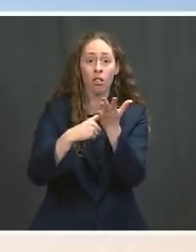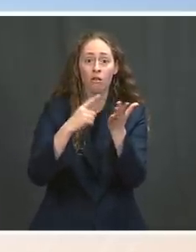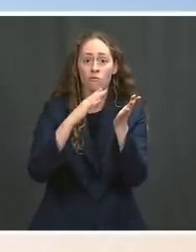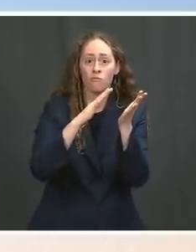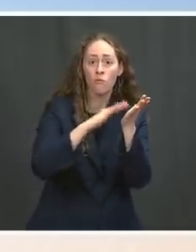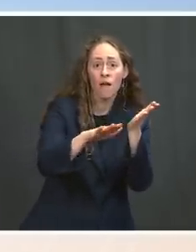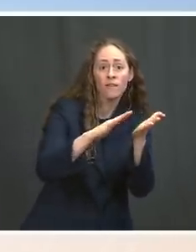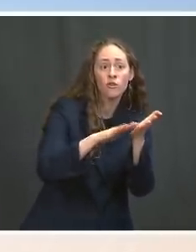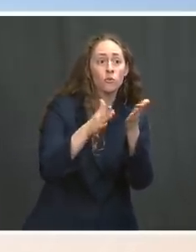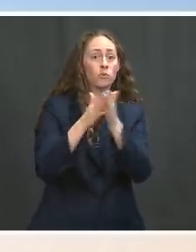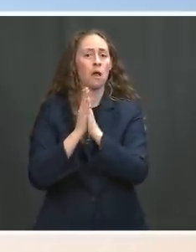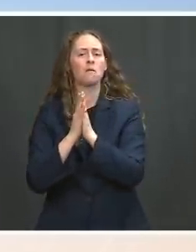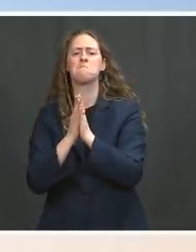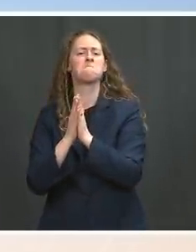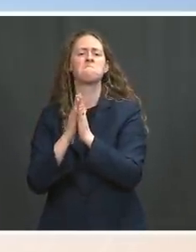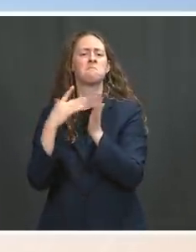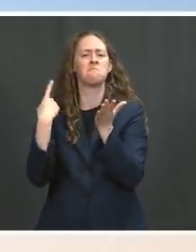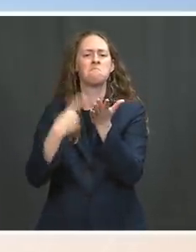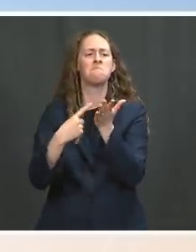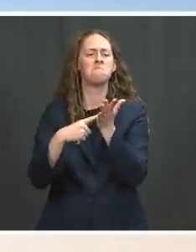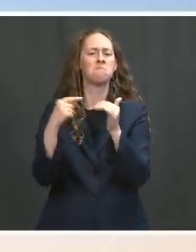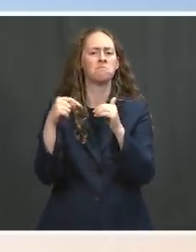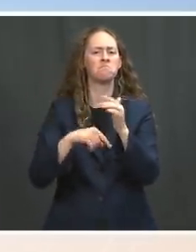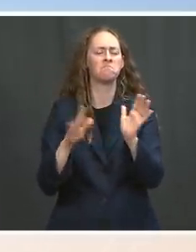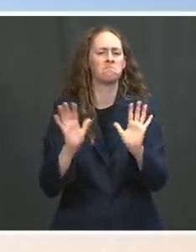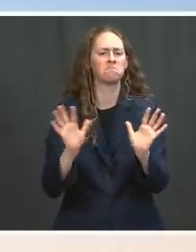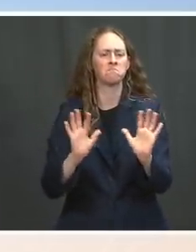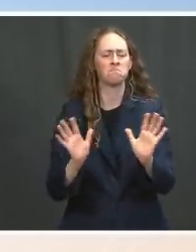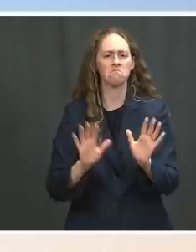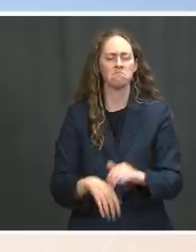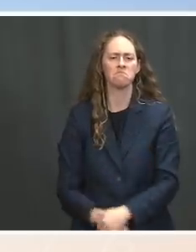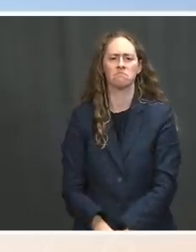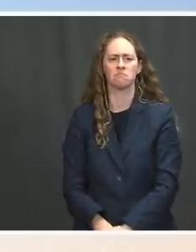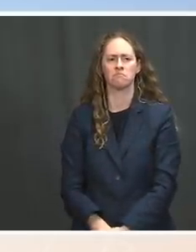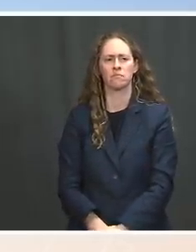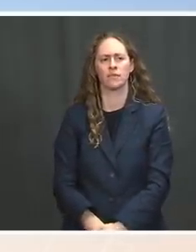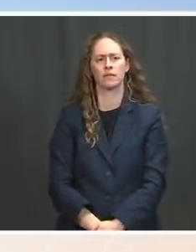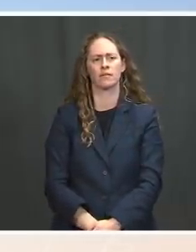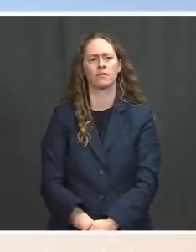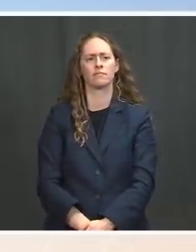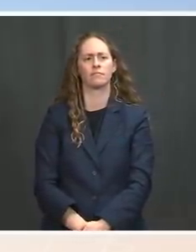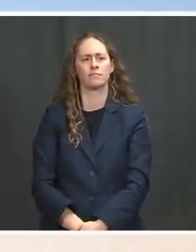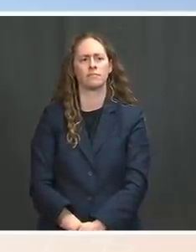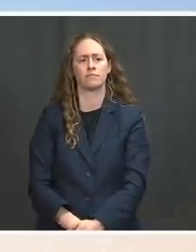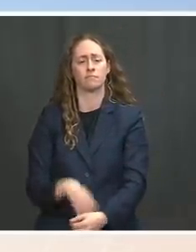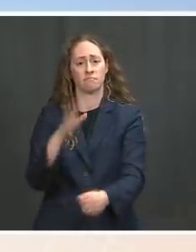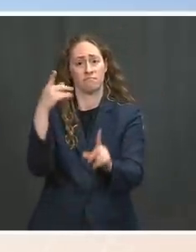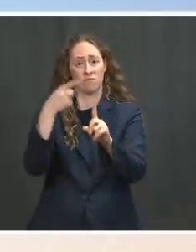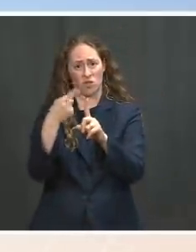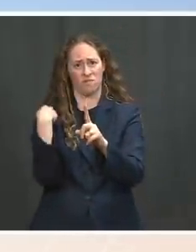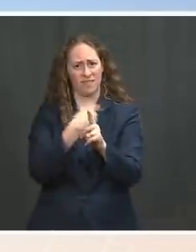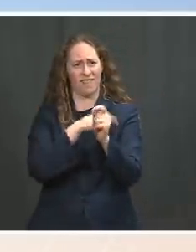MARAD has acted very quickly to provide what is essentially one of two parts for this determination to happen.